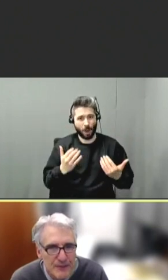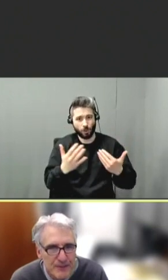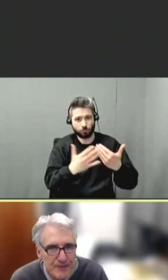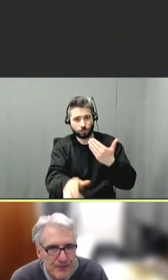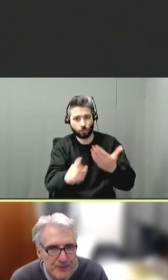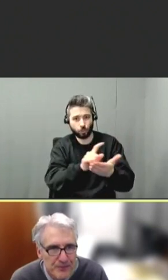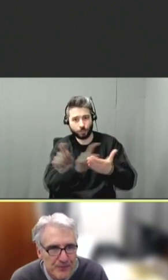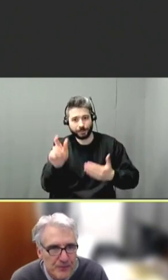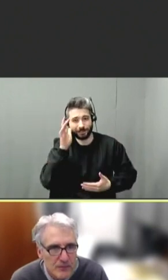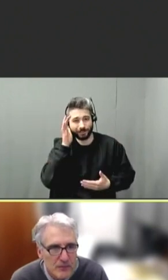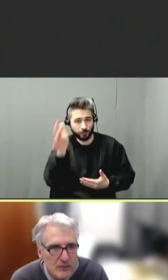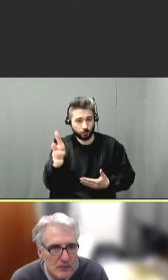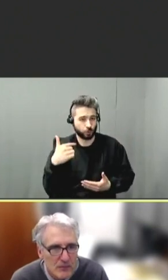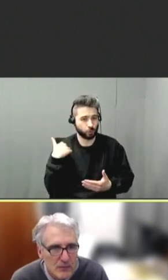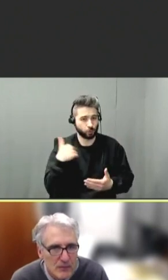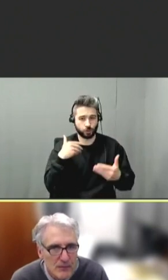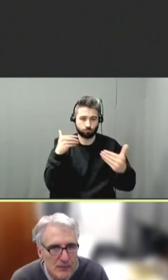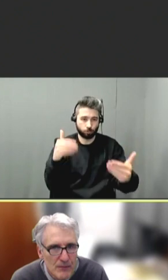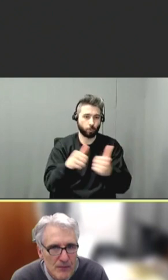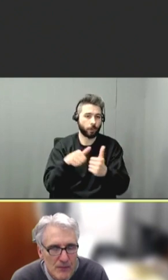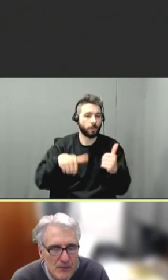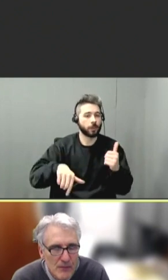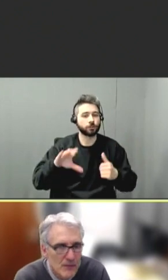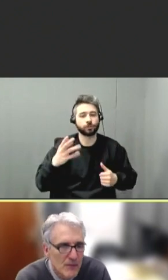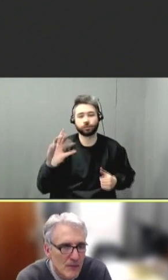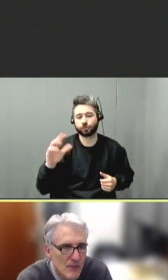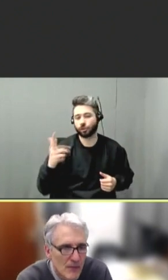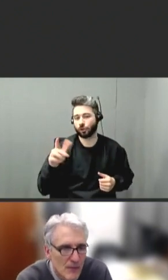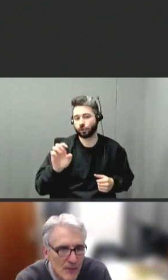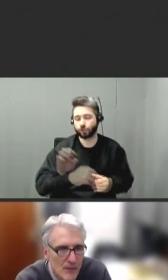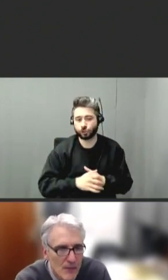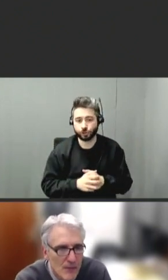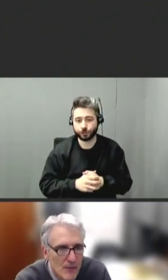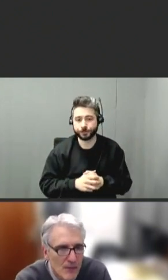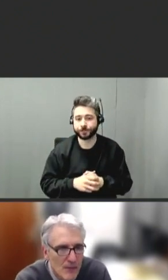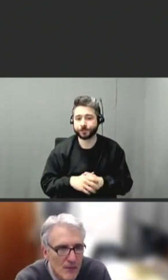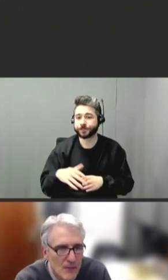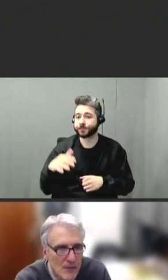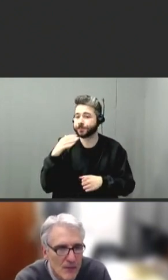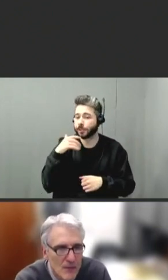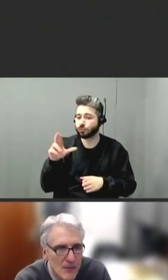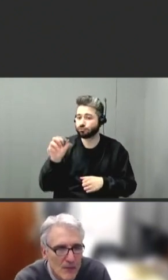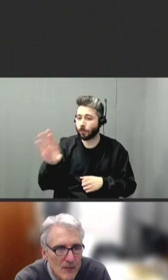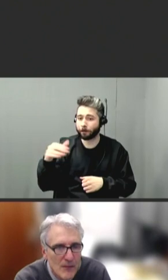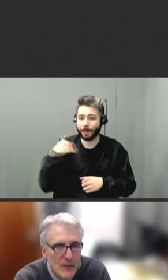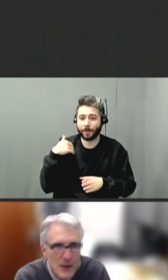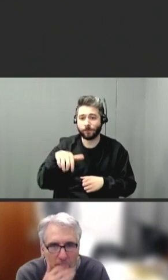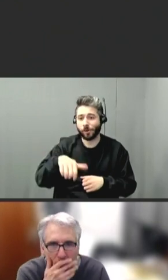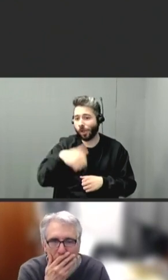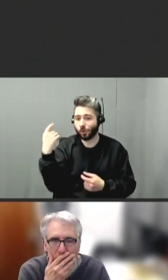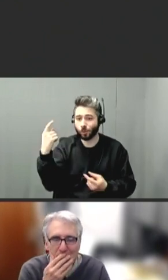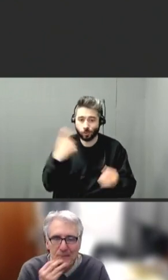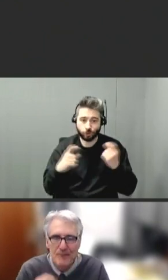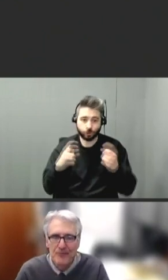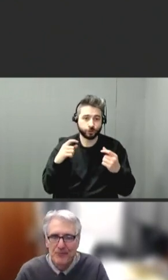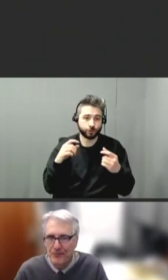Robert Hopkins: Thank you very much, Rob. Are there any questions or comments from those on